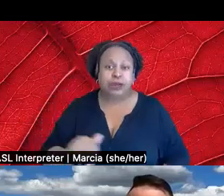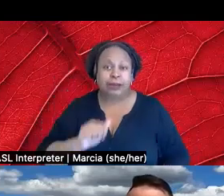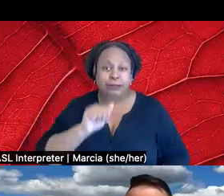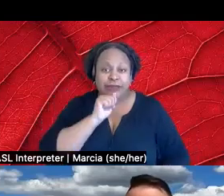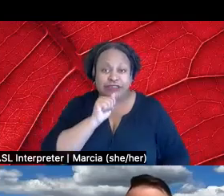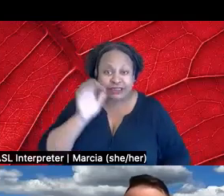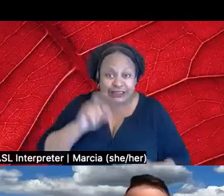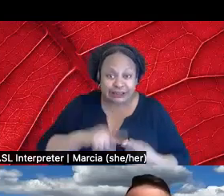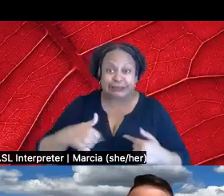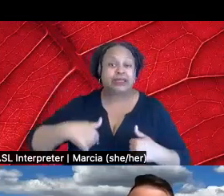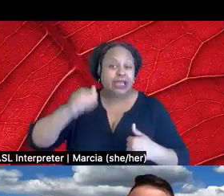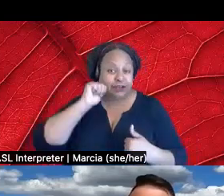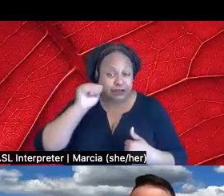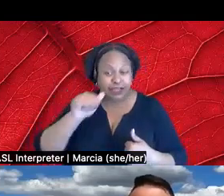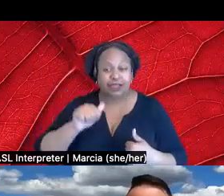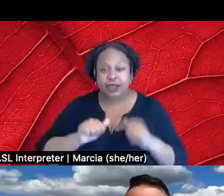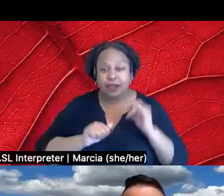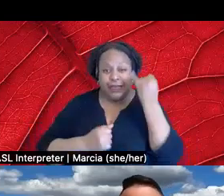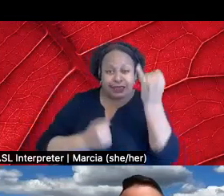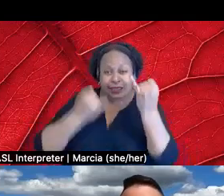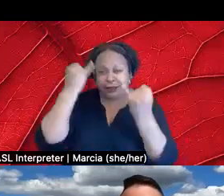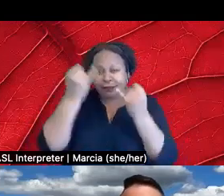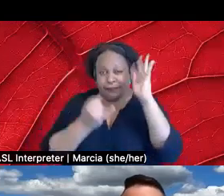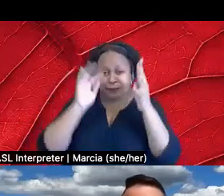day come up with the ideas each morning that I had in the middle of the night.